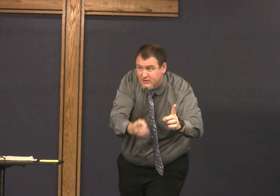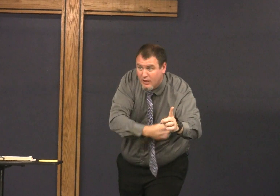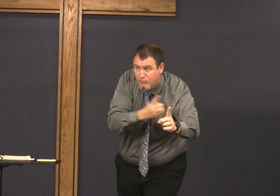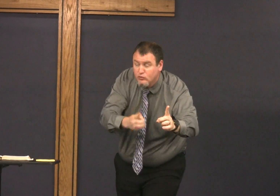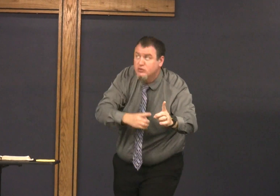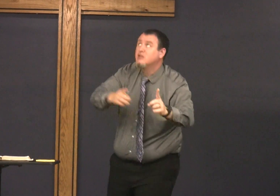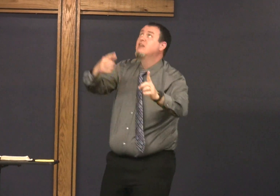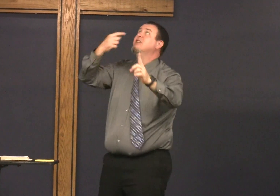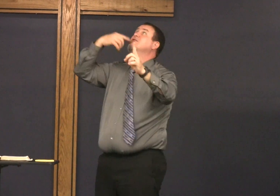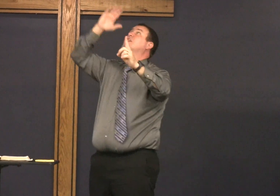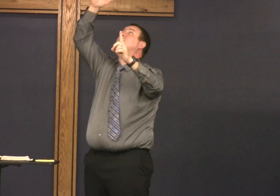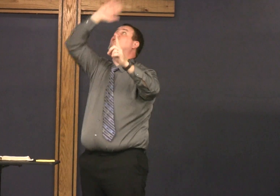and he was praying for his disciples